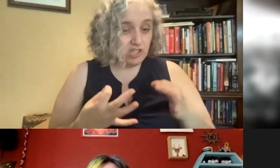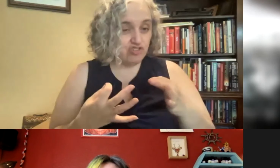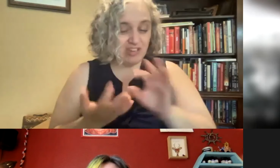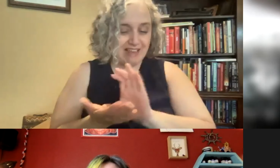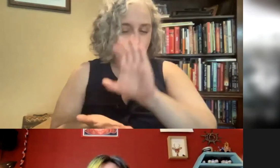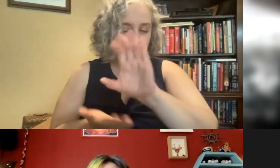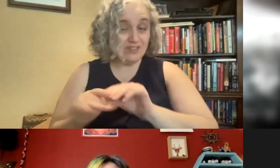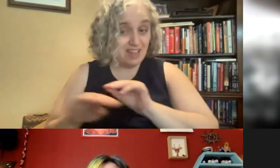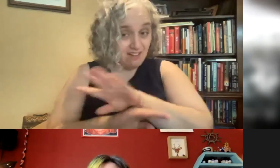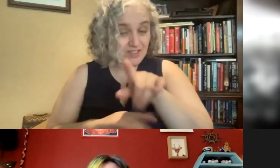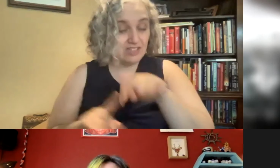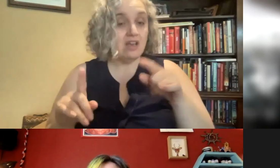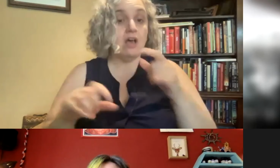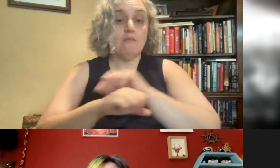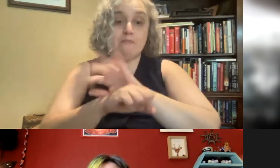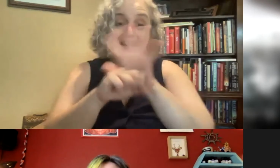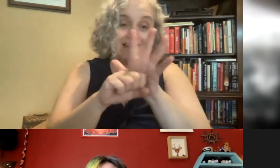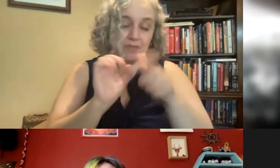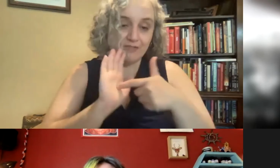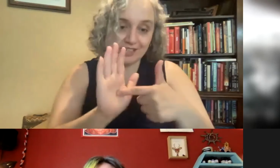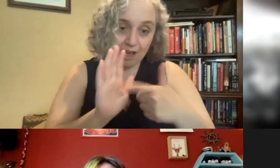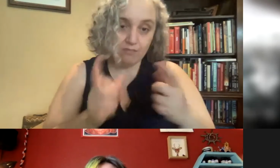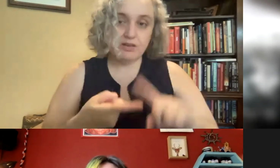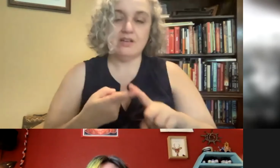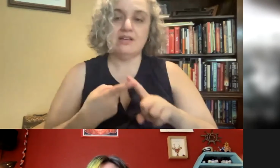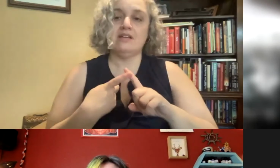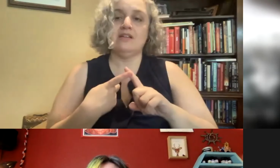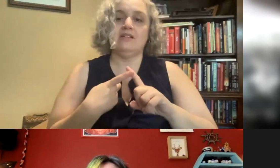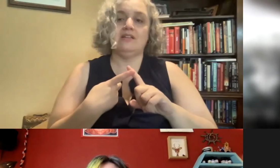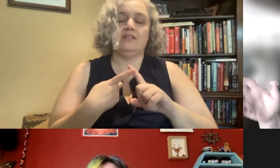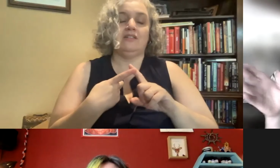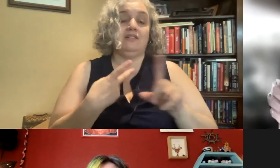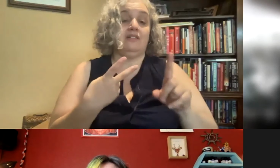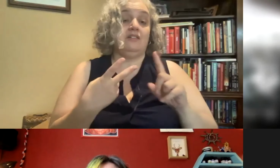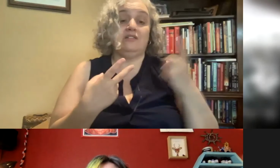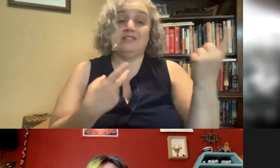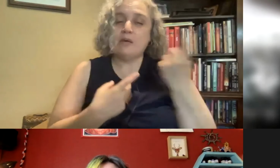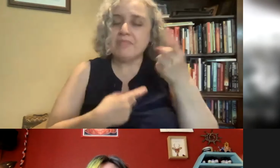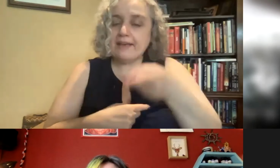Has the pandemic, or is there a trajectory there as well